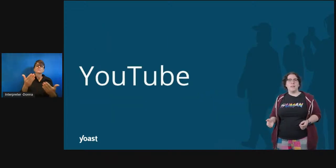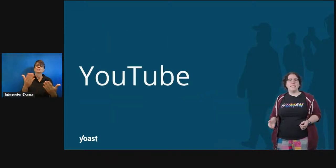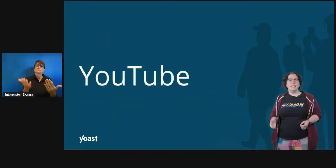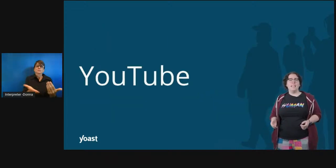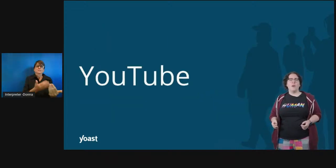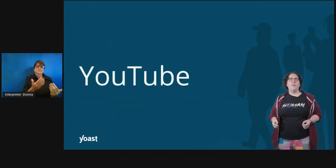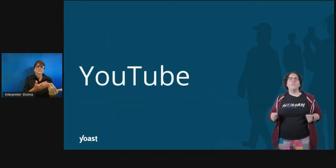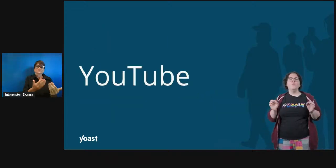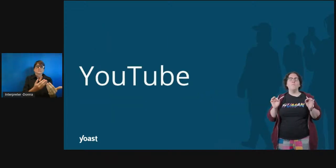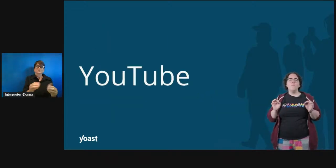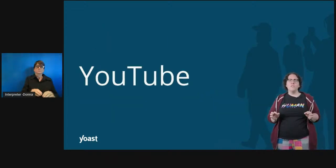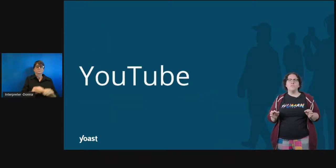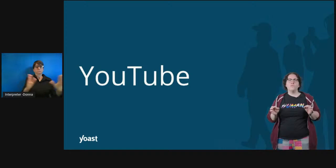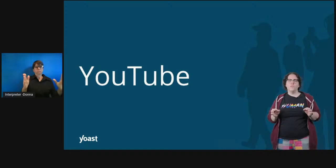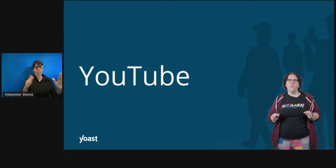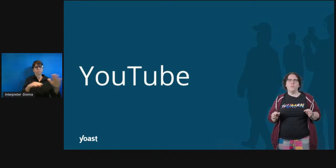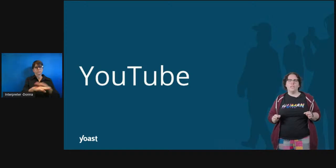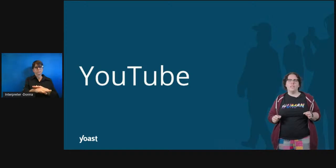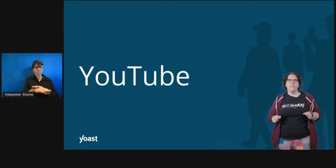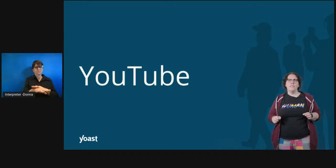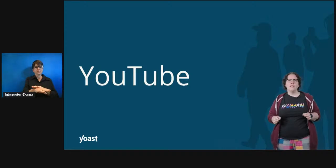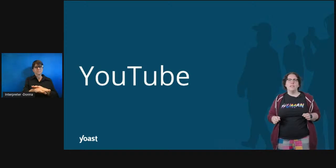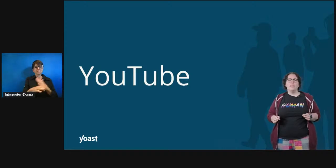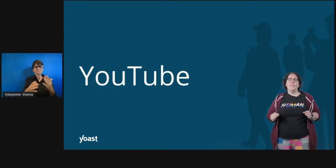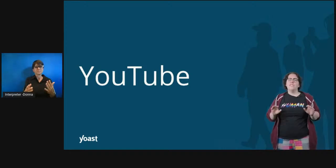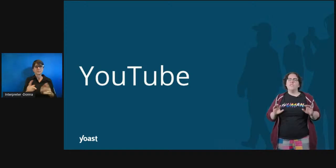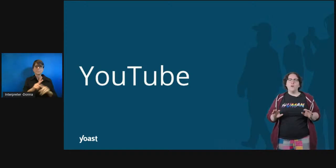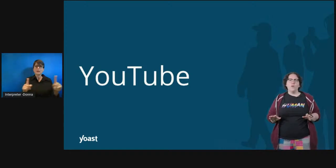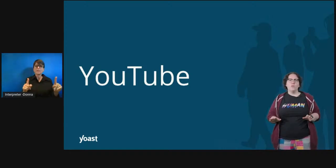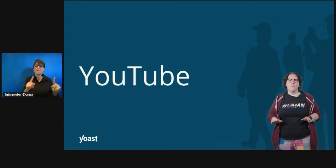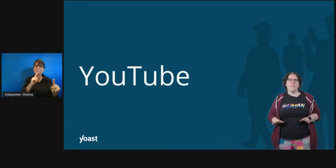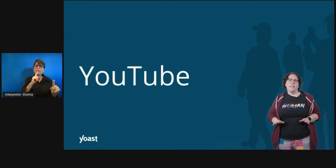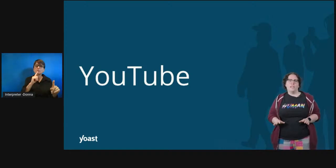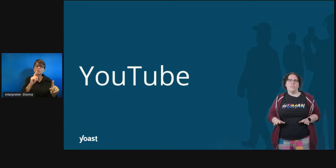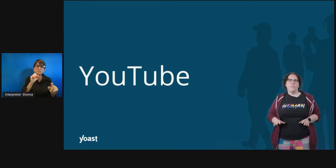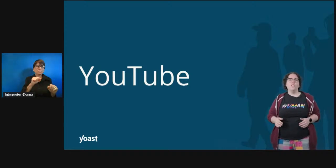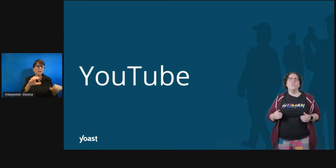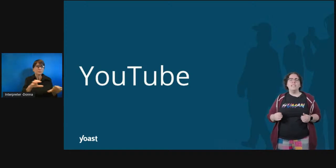Subtitles make a translation and localization a lot easier.